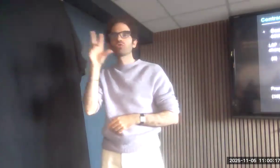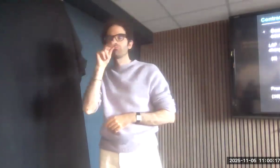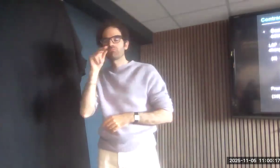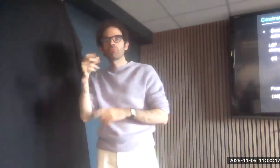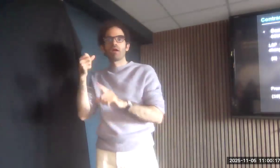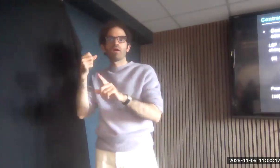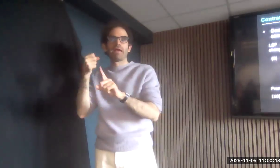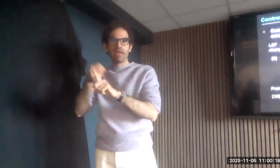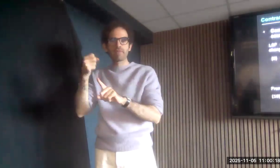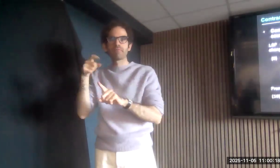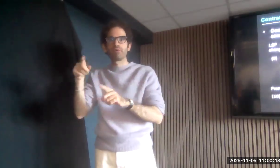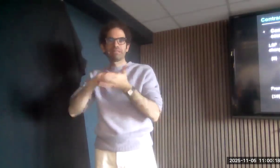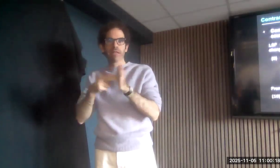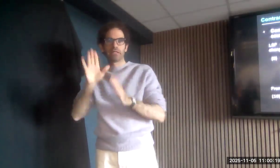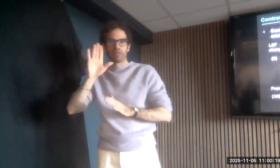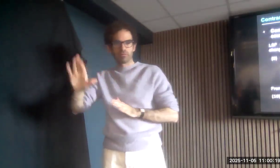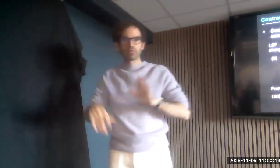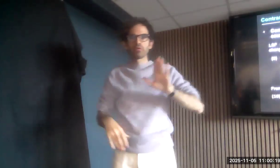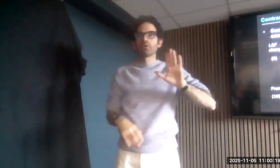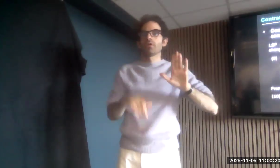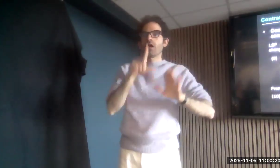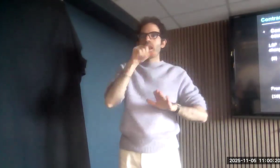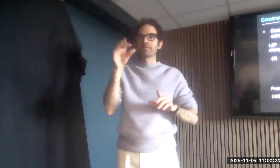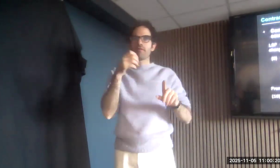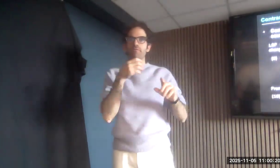LSF.